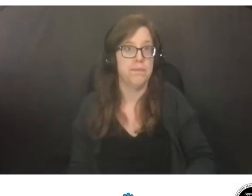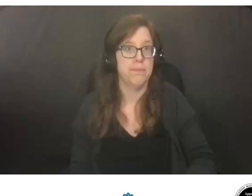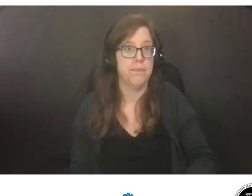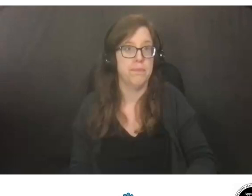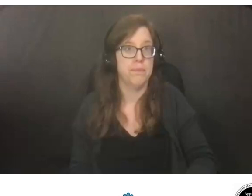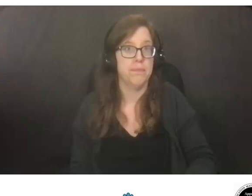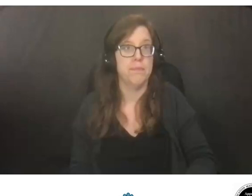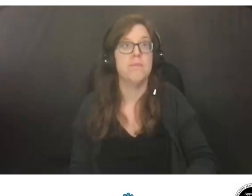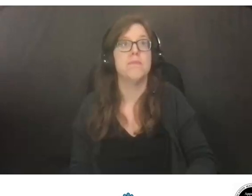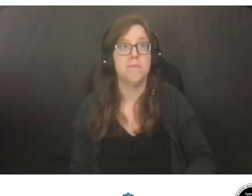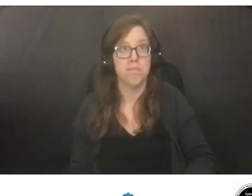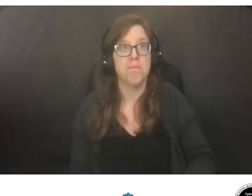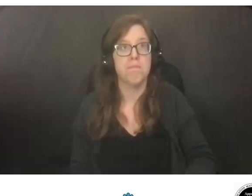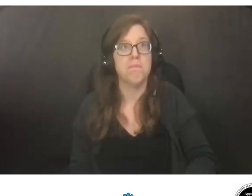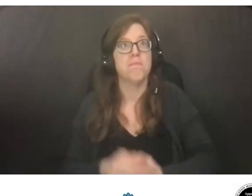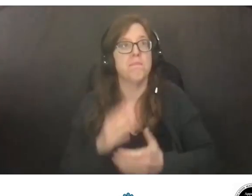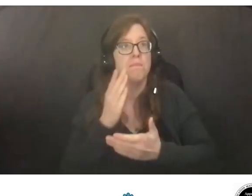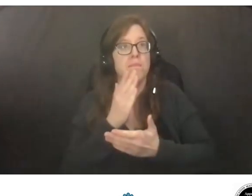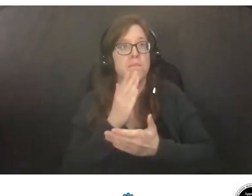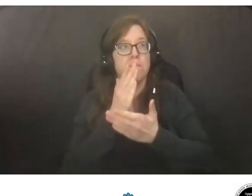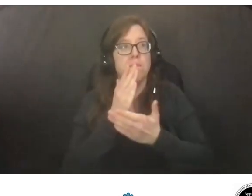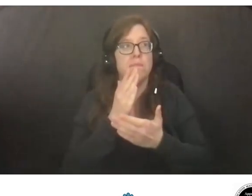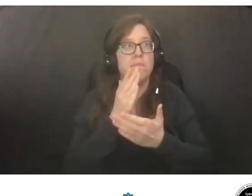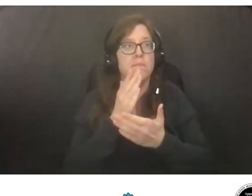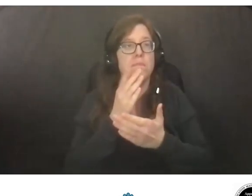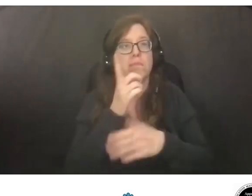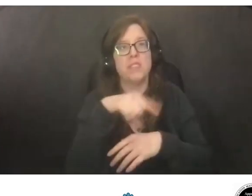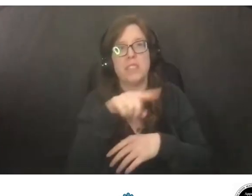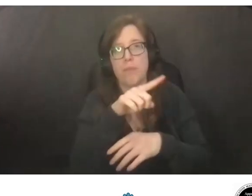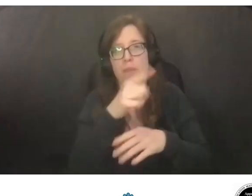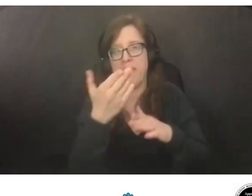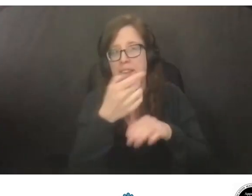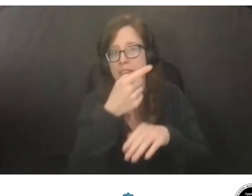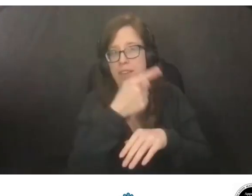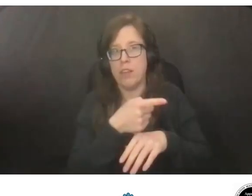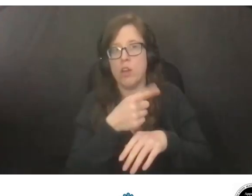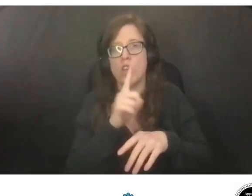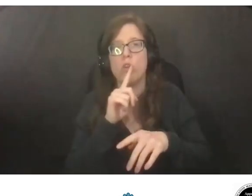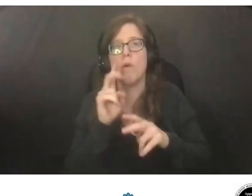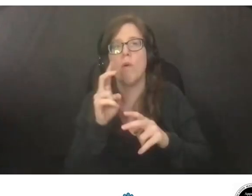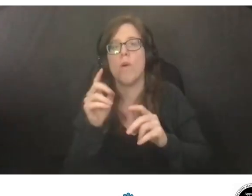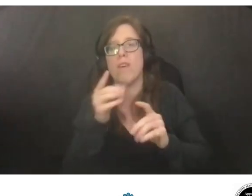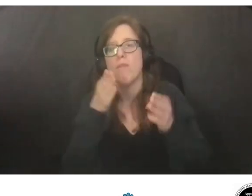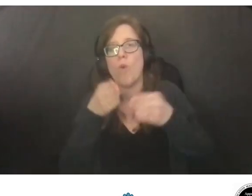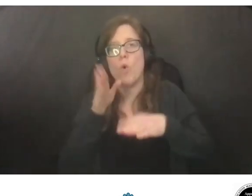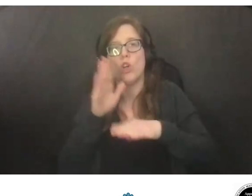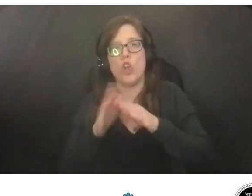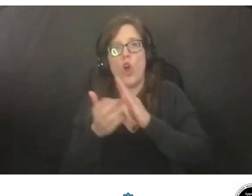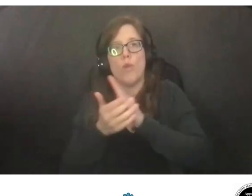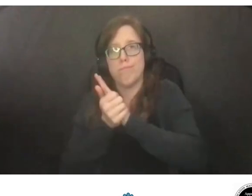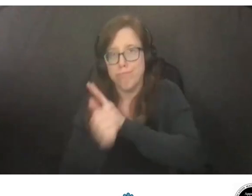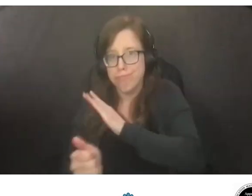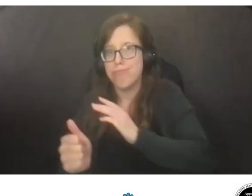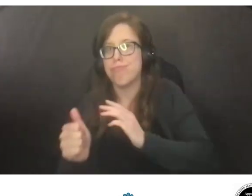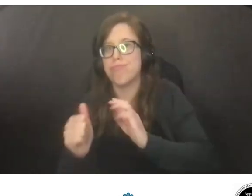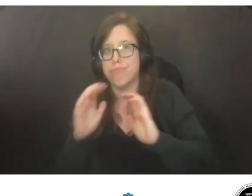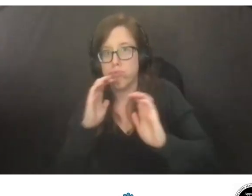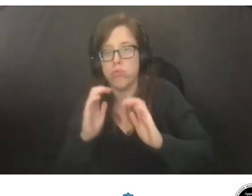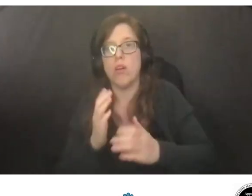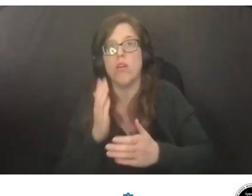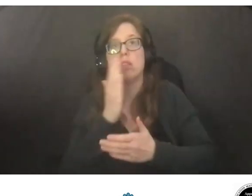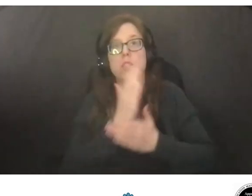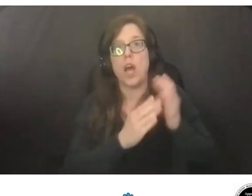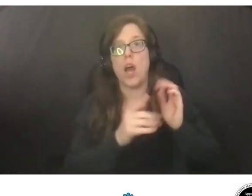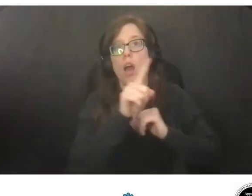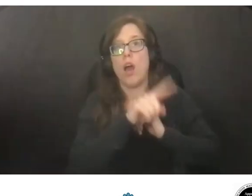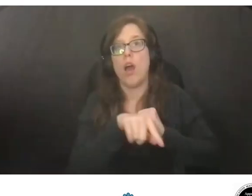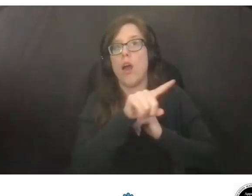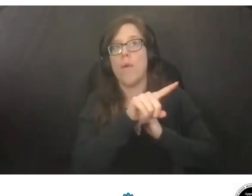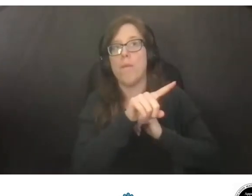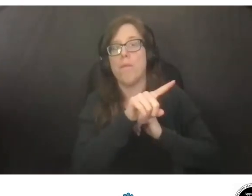Some of the items are more focused on proficient communicators, and some of them are more focused on